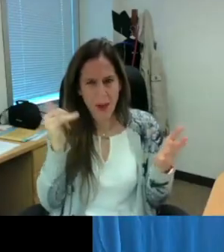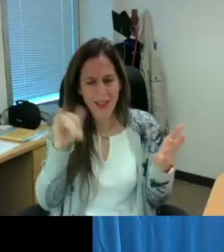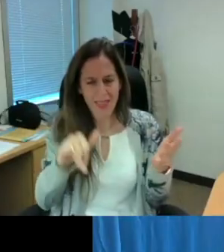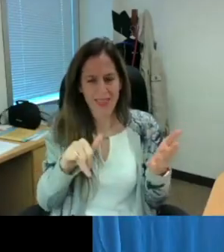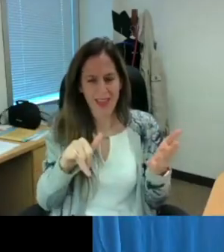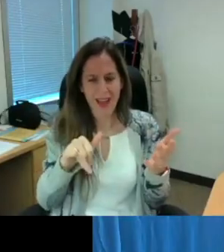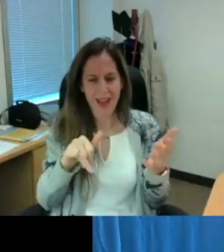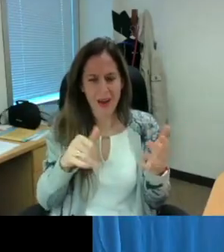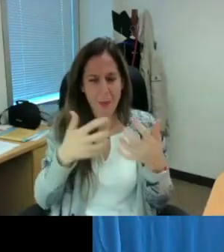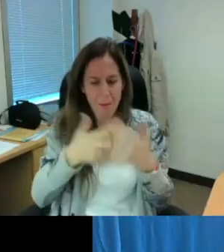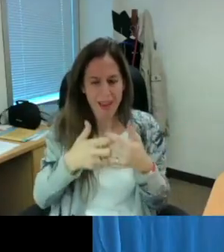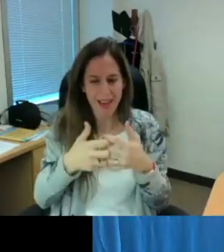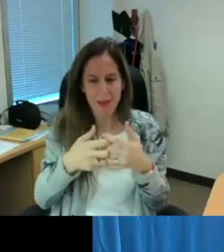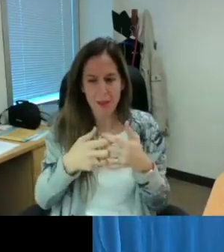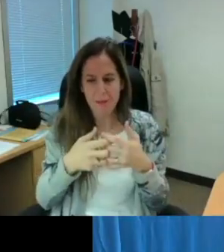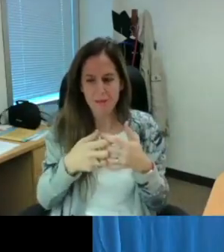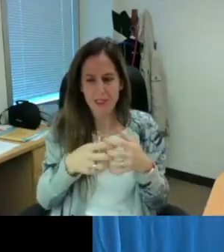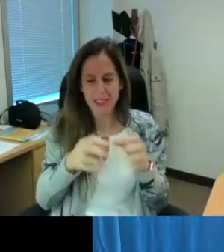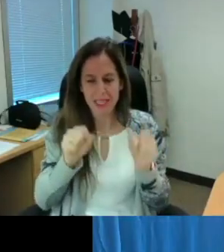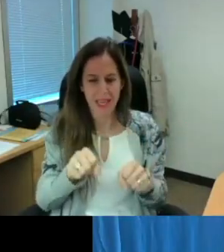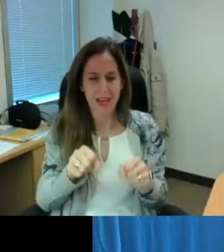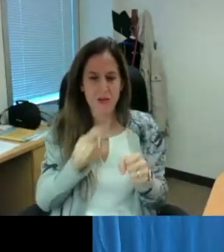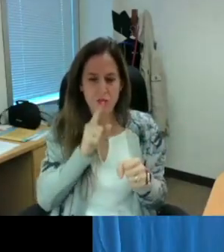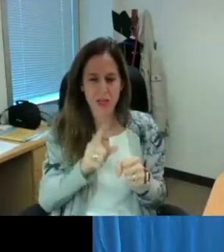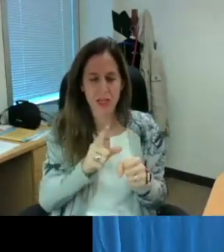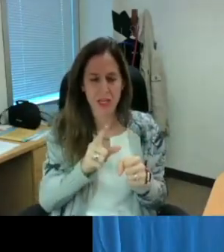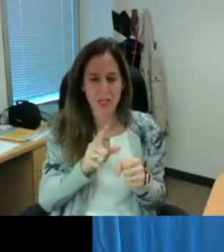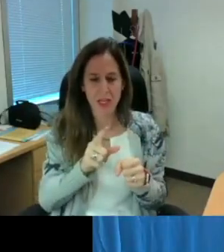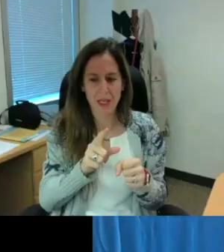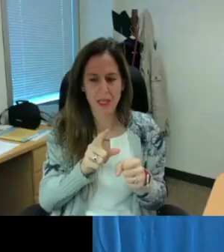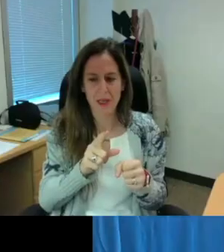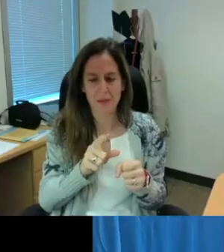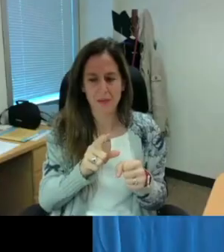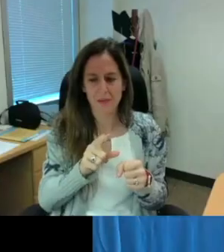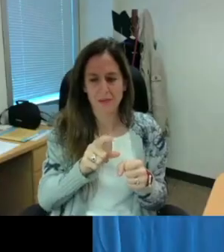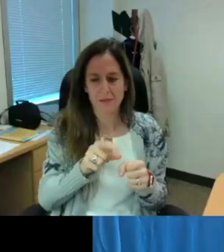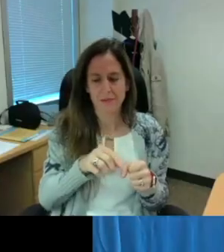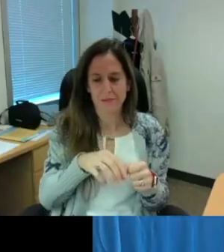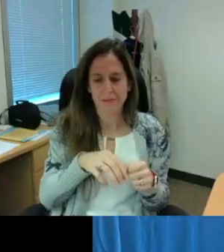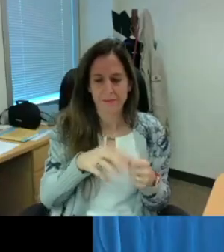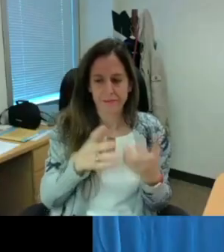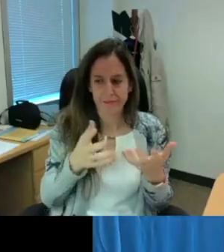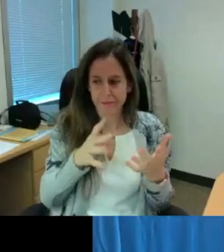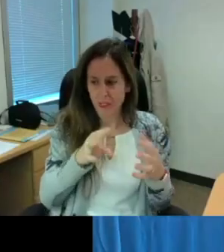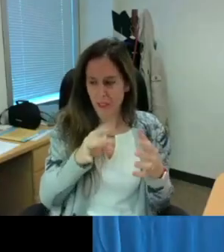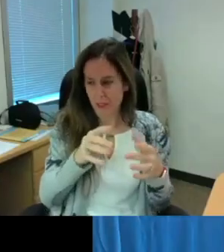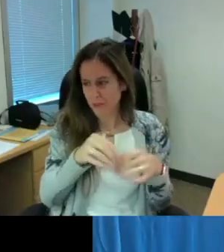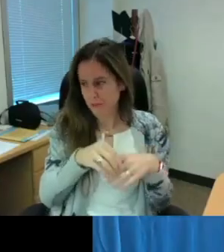and so can you talk a little bit about why that happens or why that mechanism